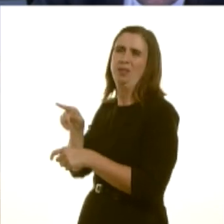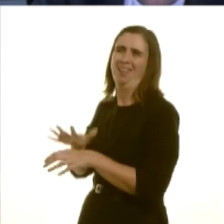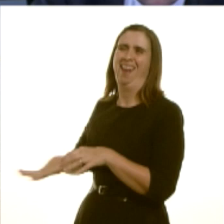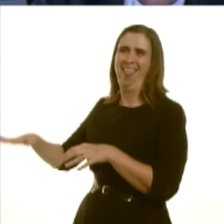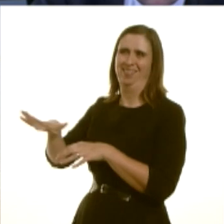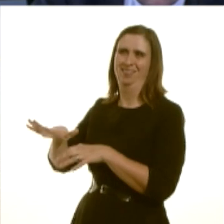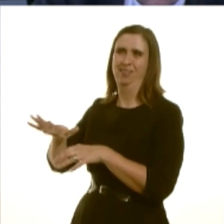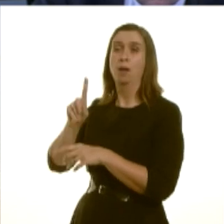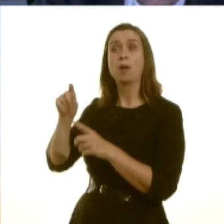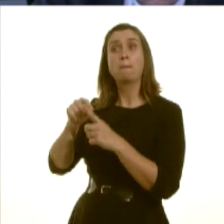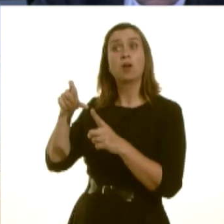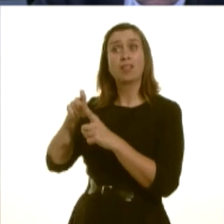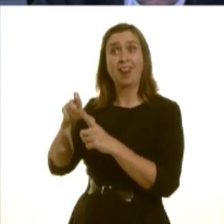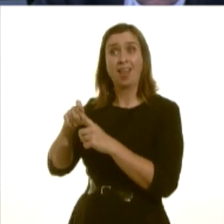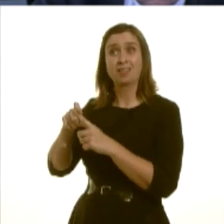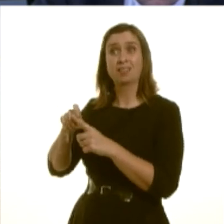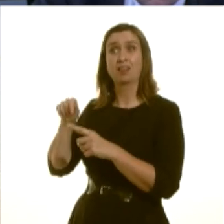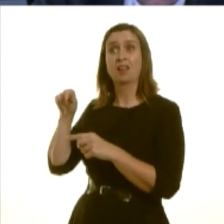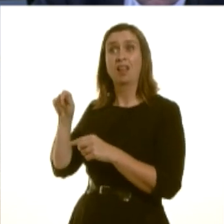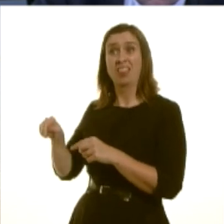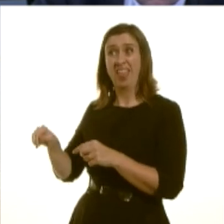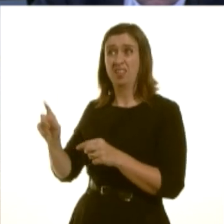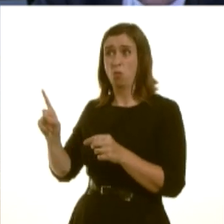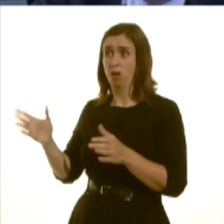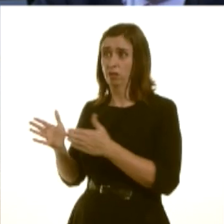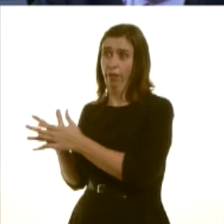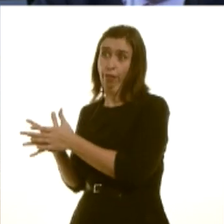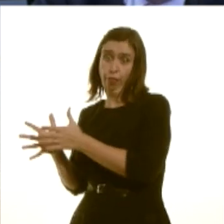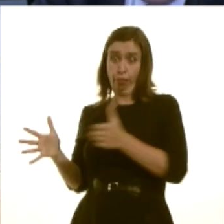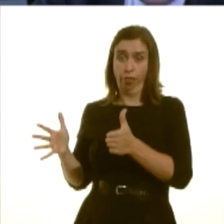case of Pontarddulais they have included effectively half of the rugby pitch in that proposal,